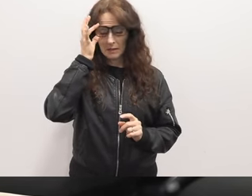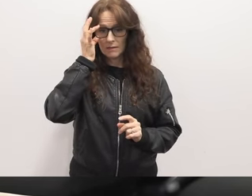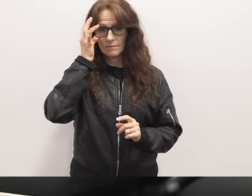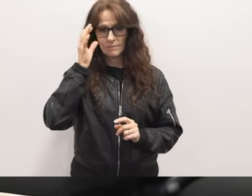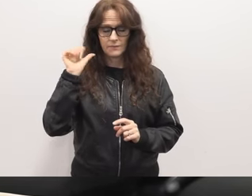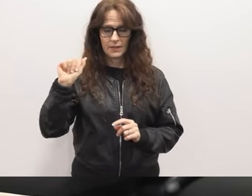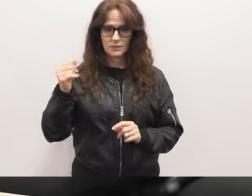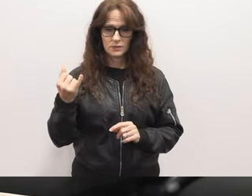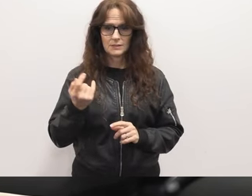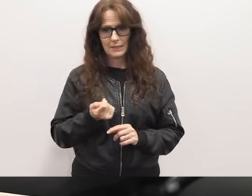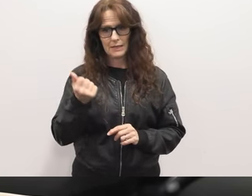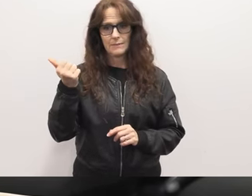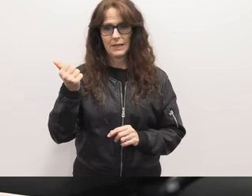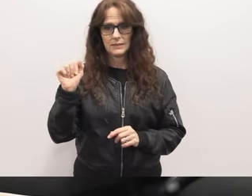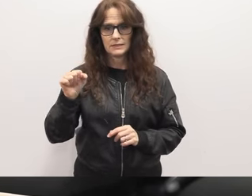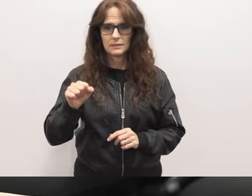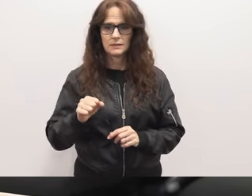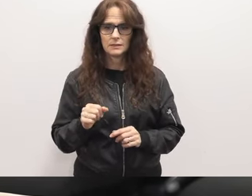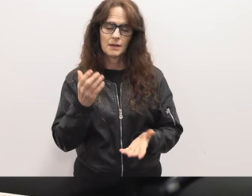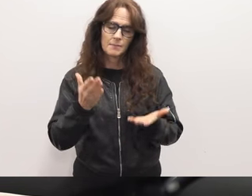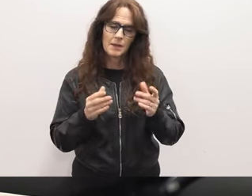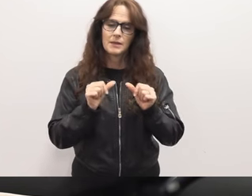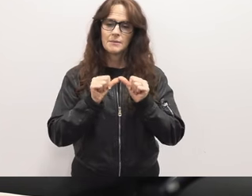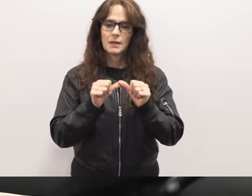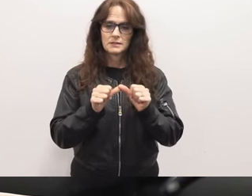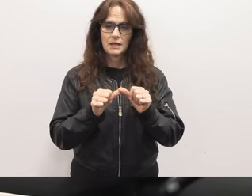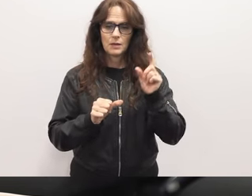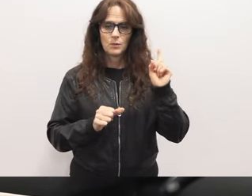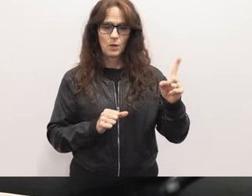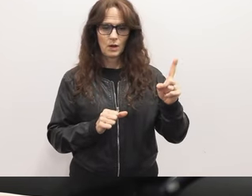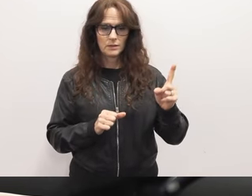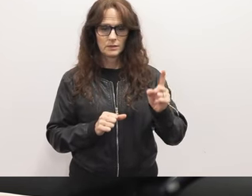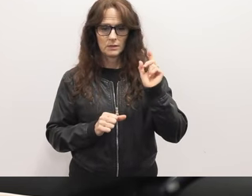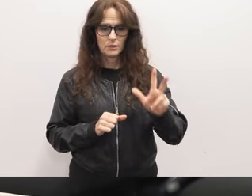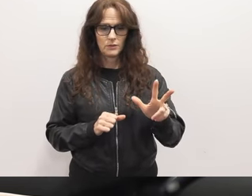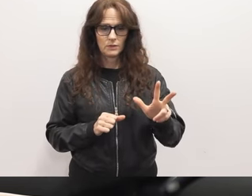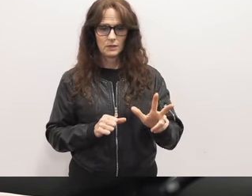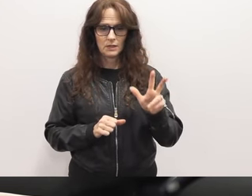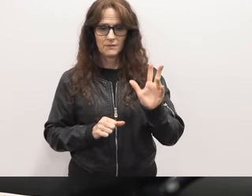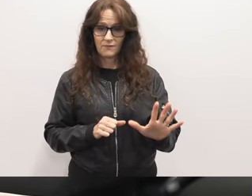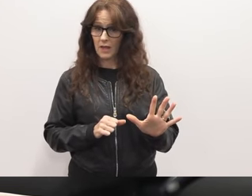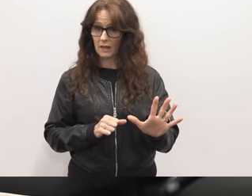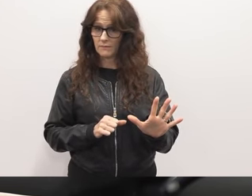you're eliminating, you could maintain one, three and five and be seeing reading